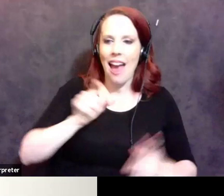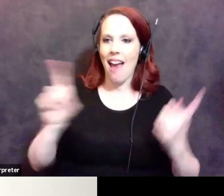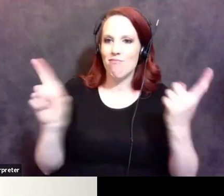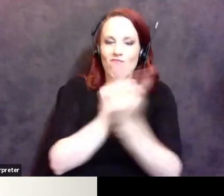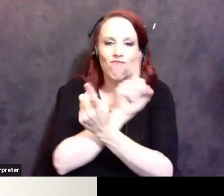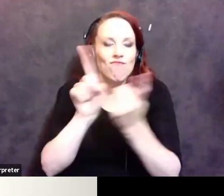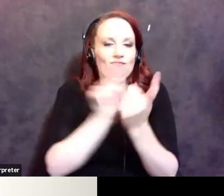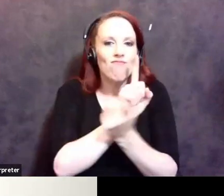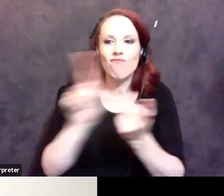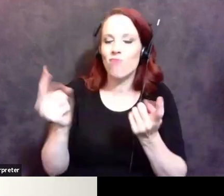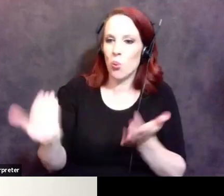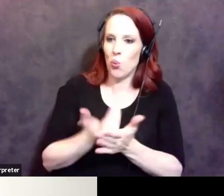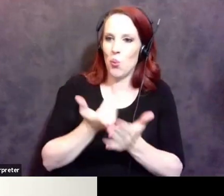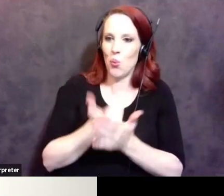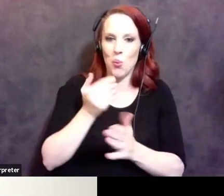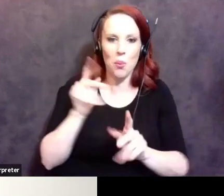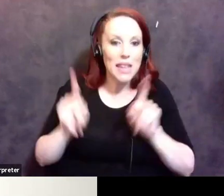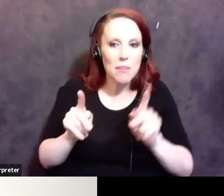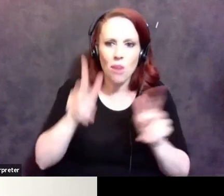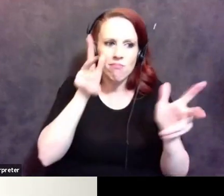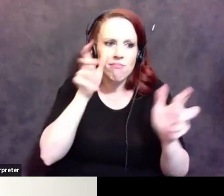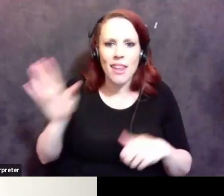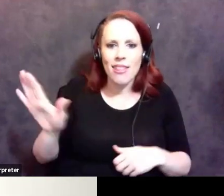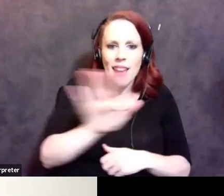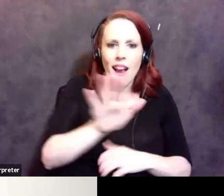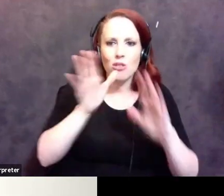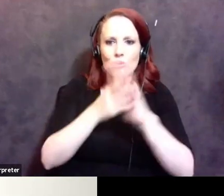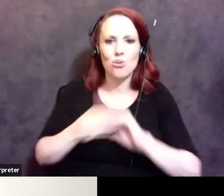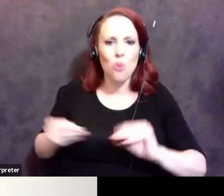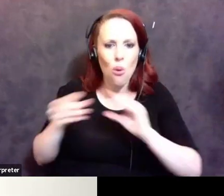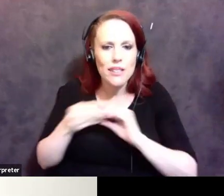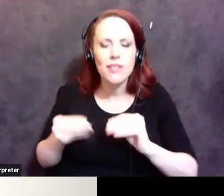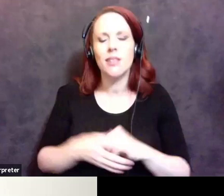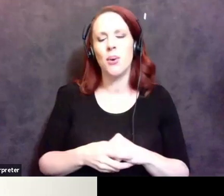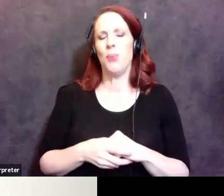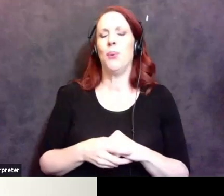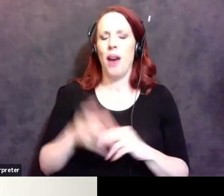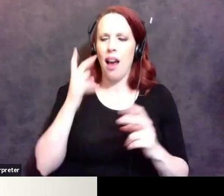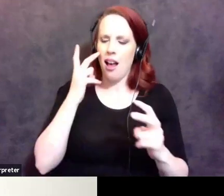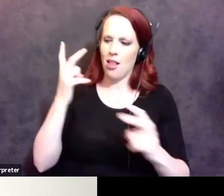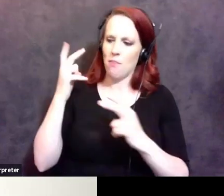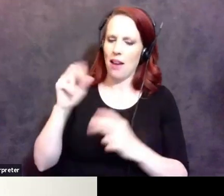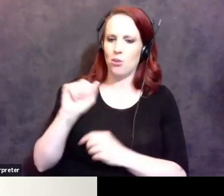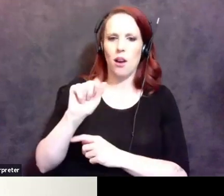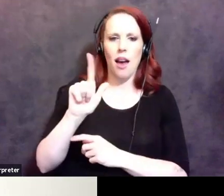people and hear their stories and I think back to this allyship event we had, and one